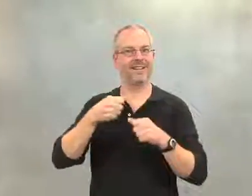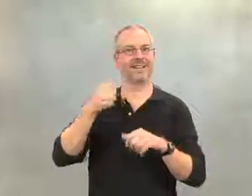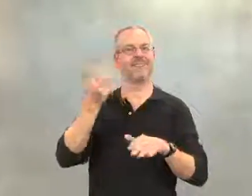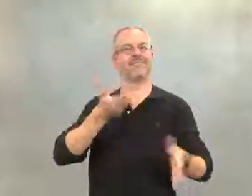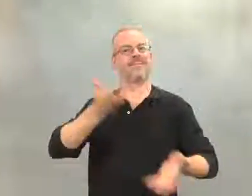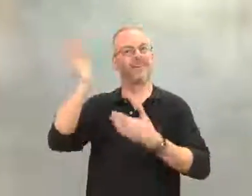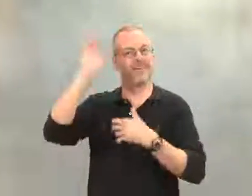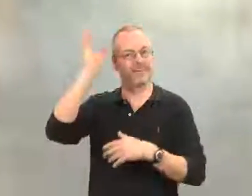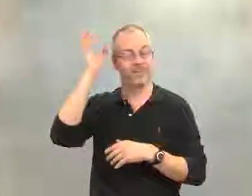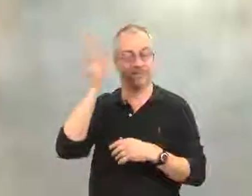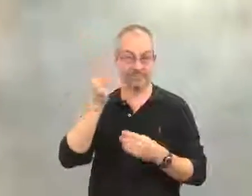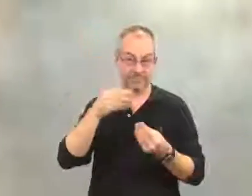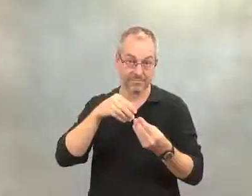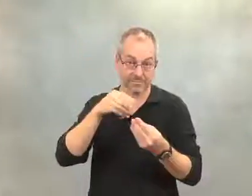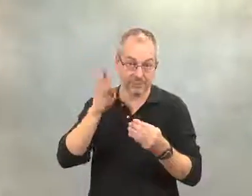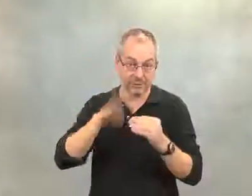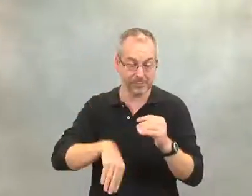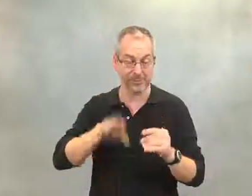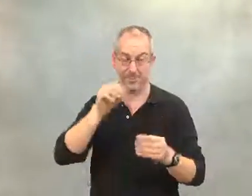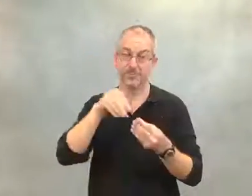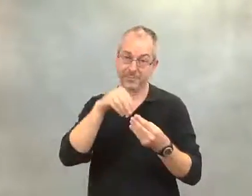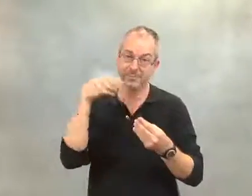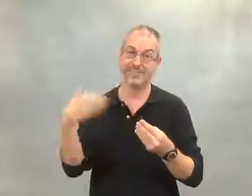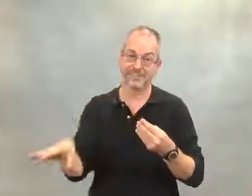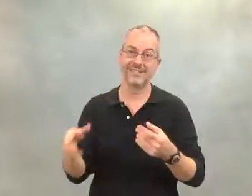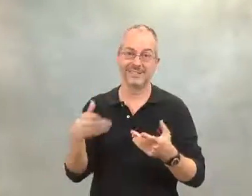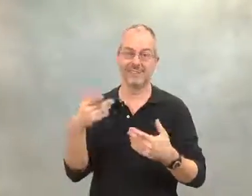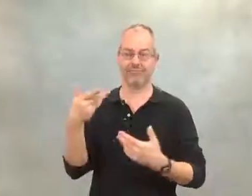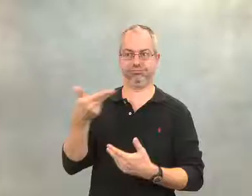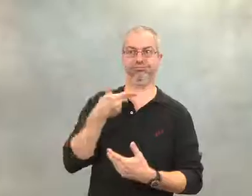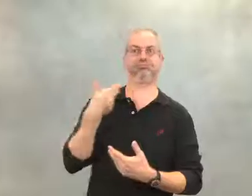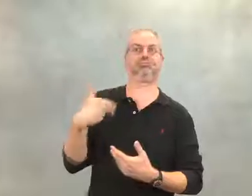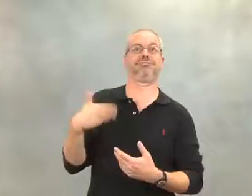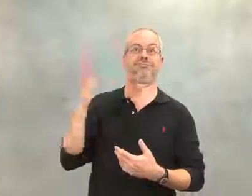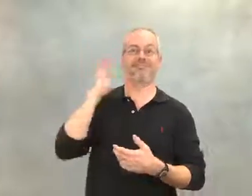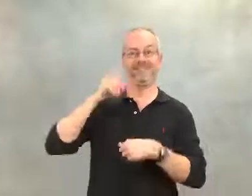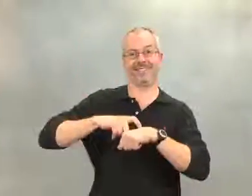and I was taken to the hospital in an ambulance. It was expensive.